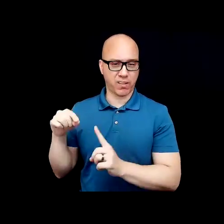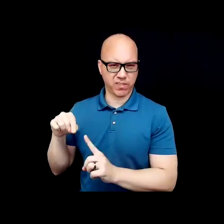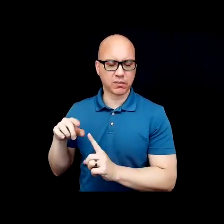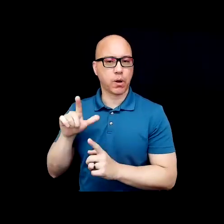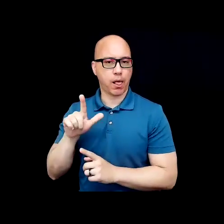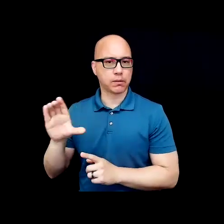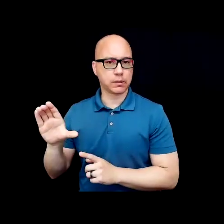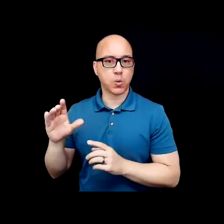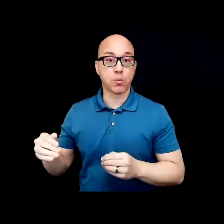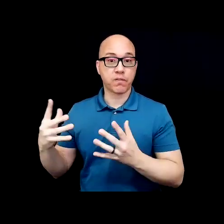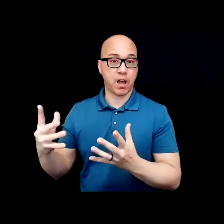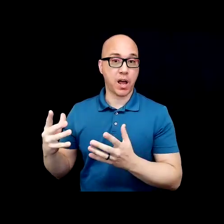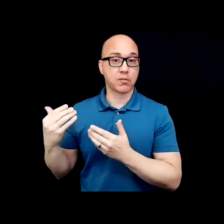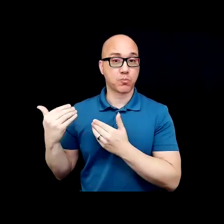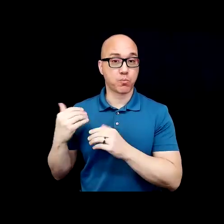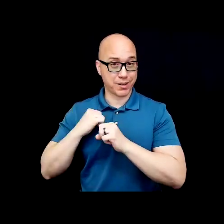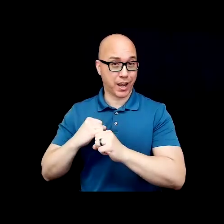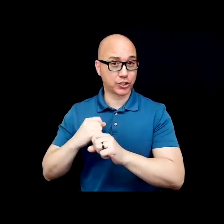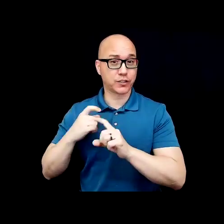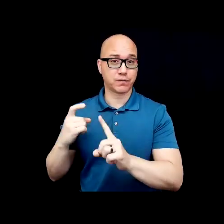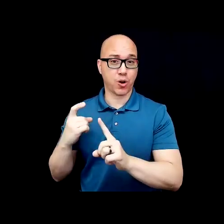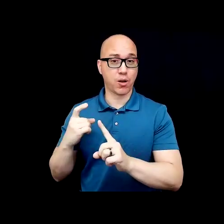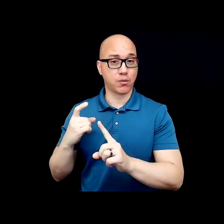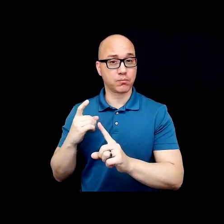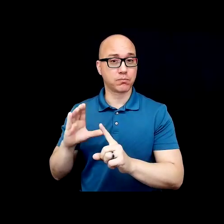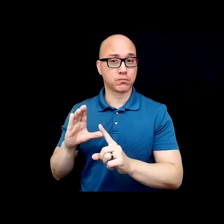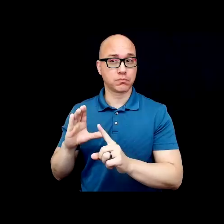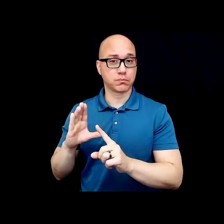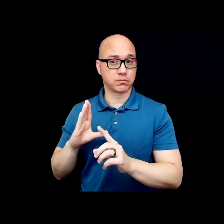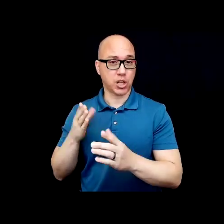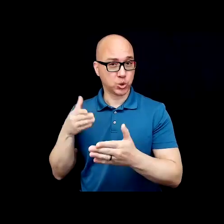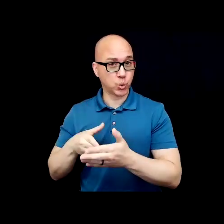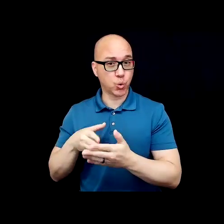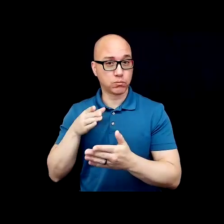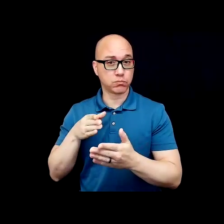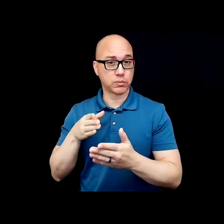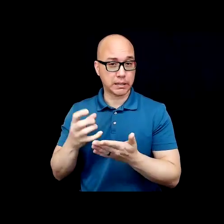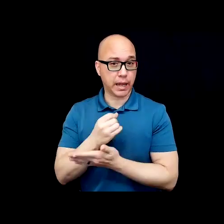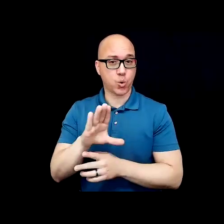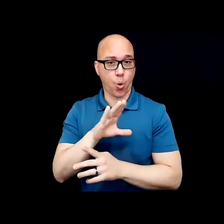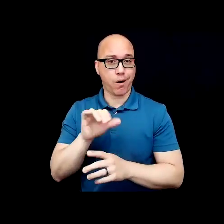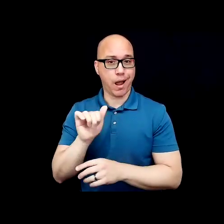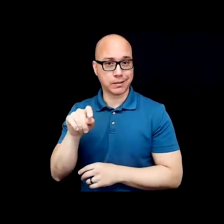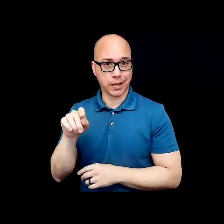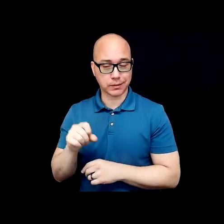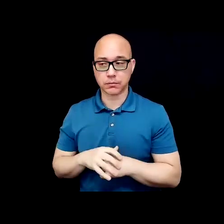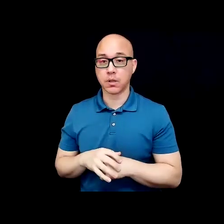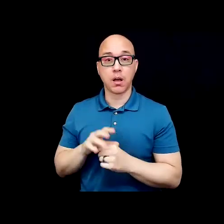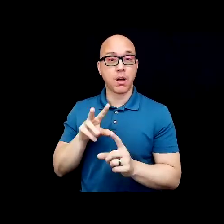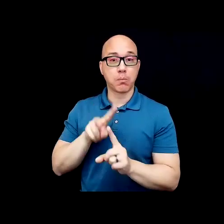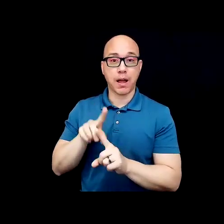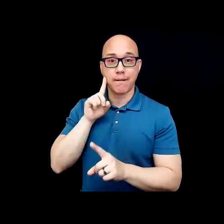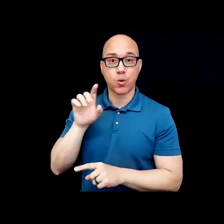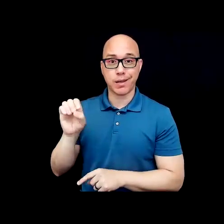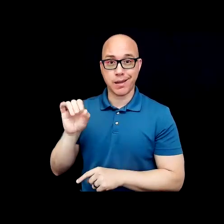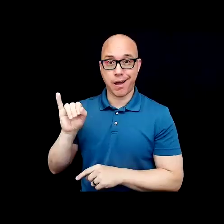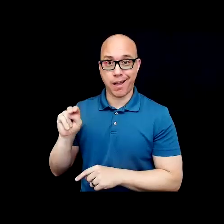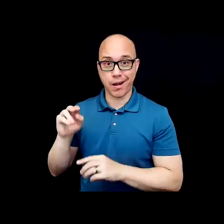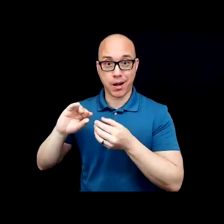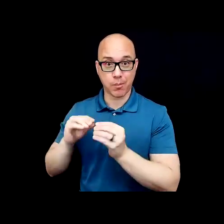protections, and it makes your business official. Apply for your EIN number. It will be required